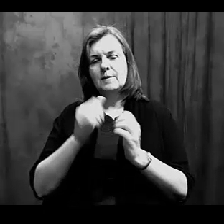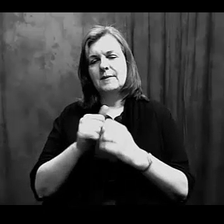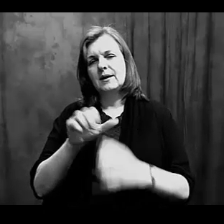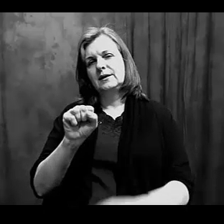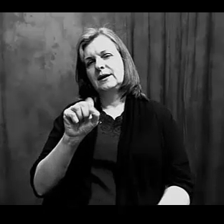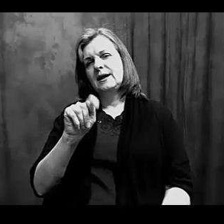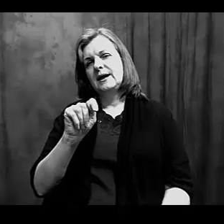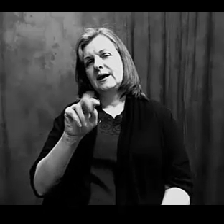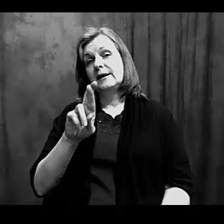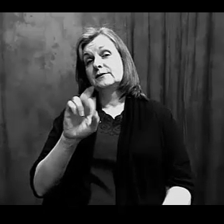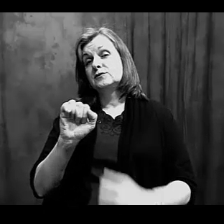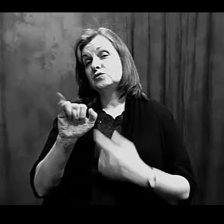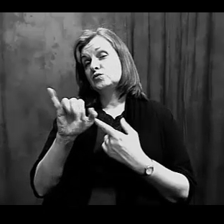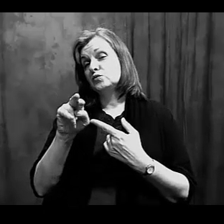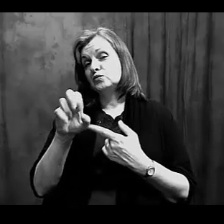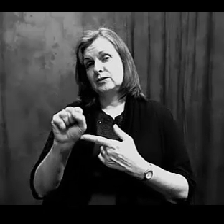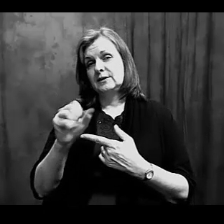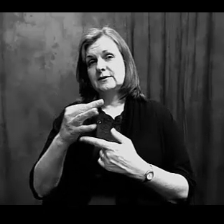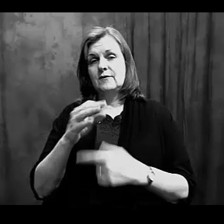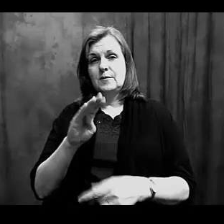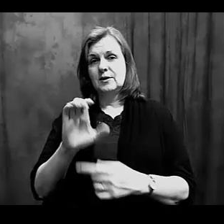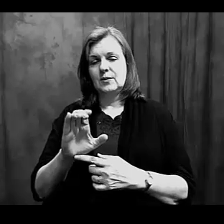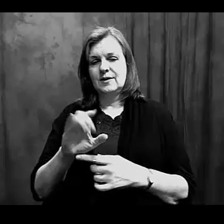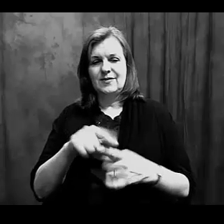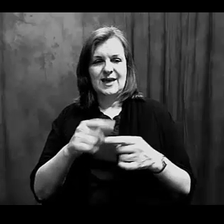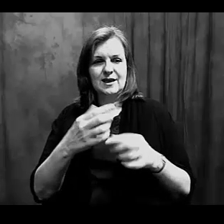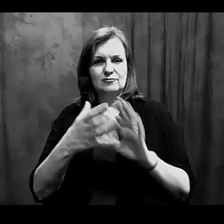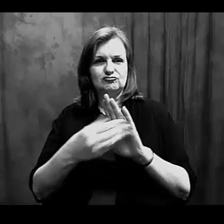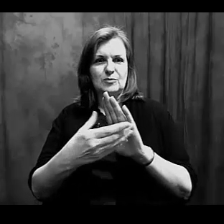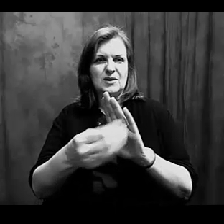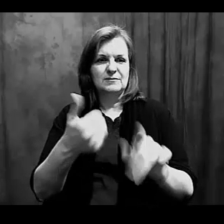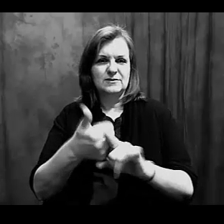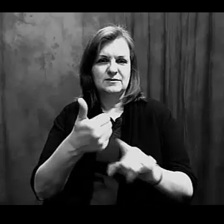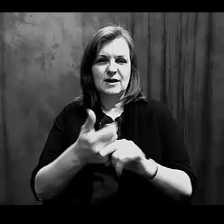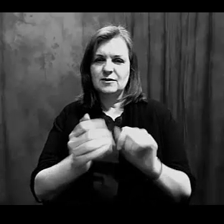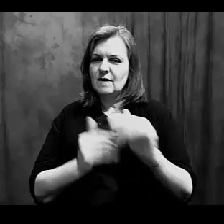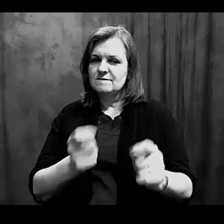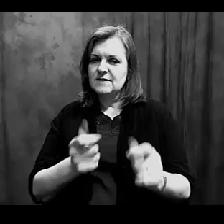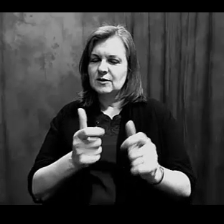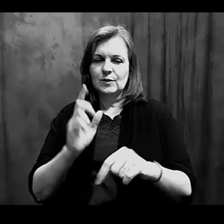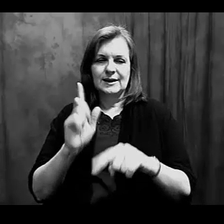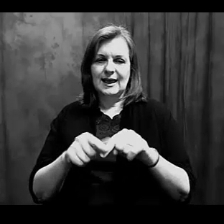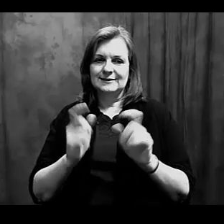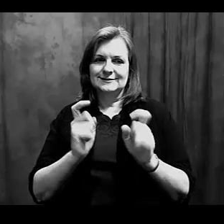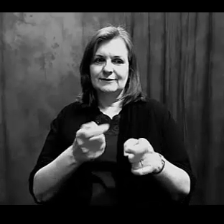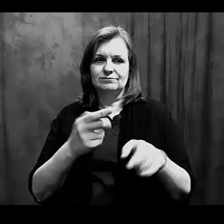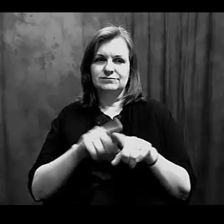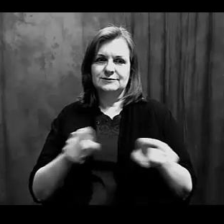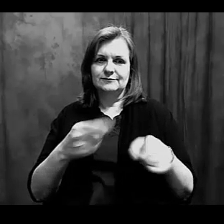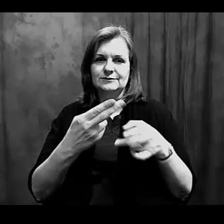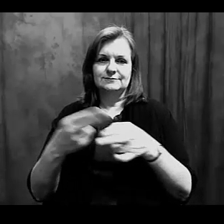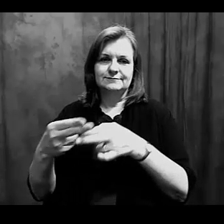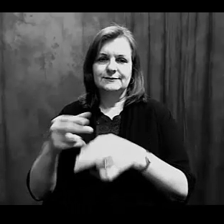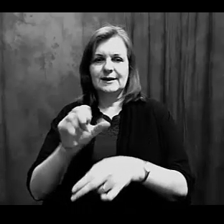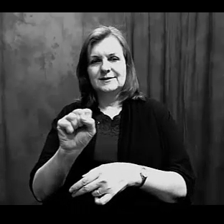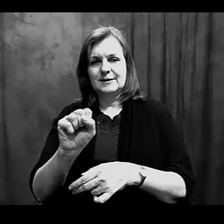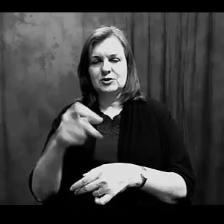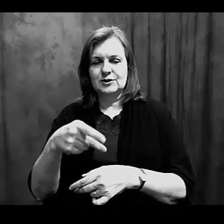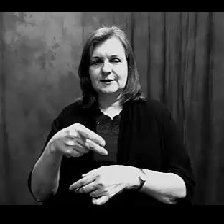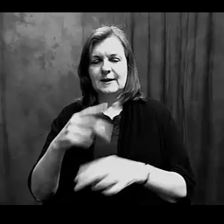we talk about strains of bacteria because they just replicate so fast we can't name all the species associated with them